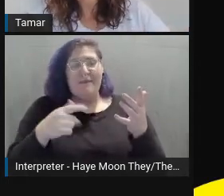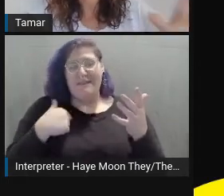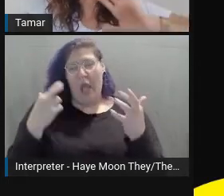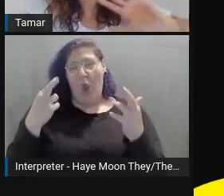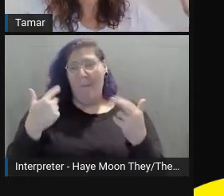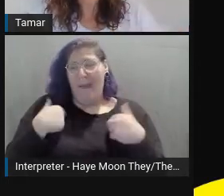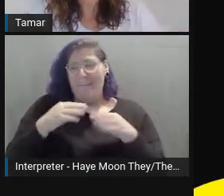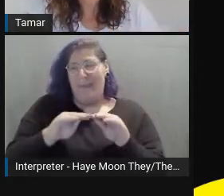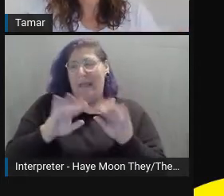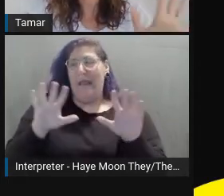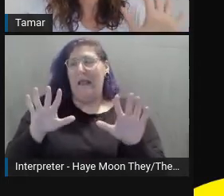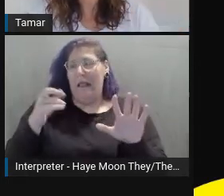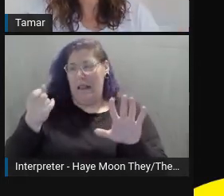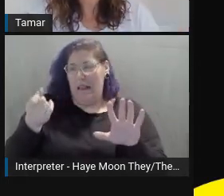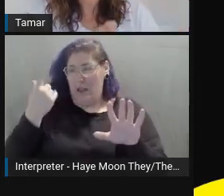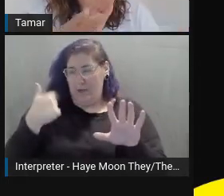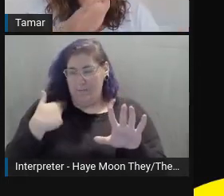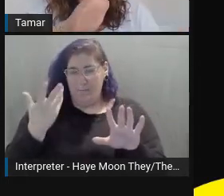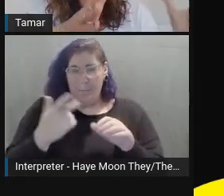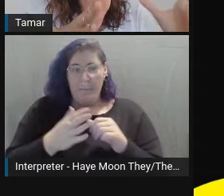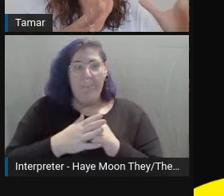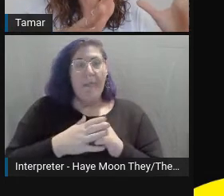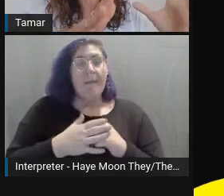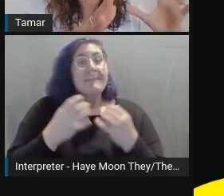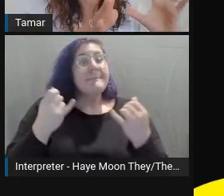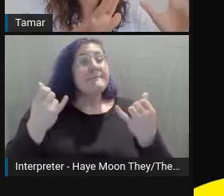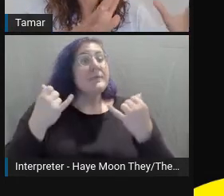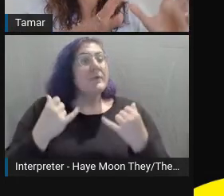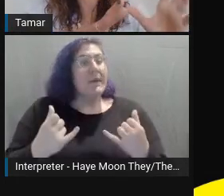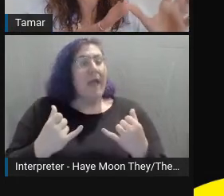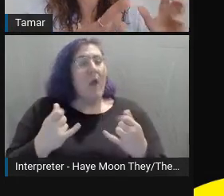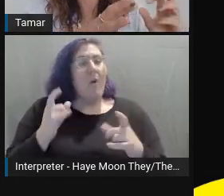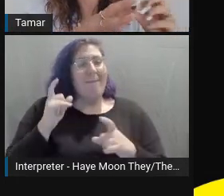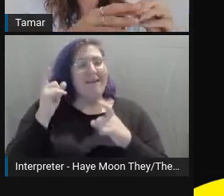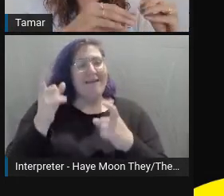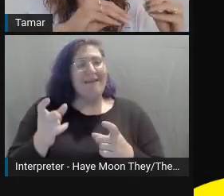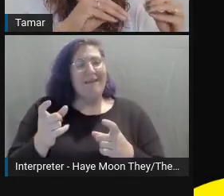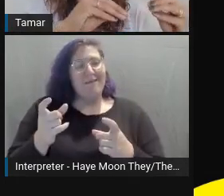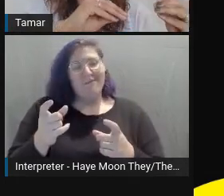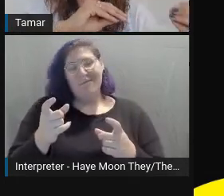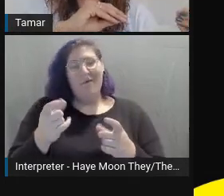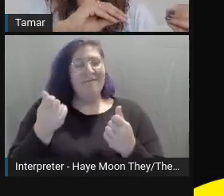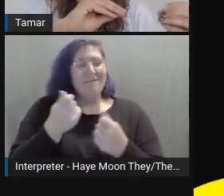I always begin-- Now, I'm going to give a few criteria or tests